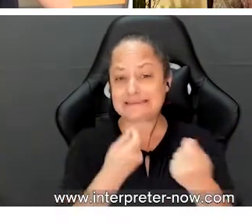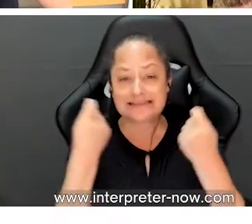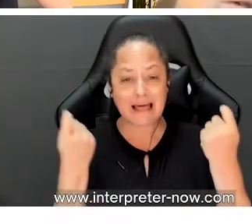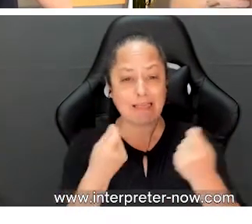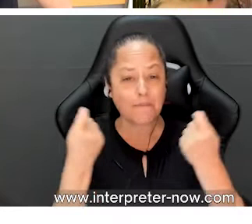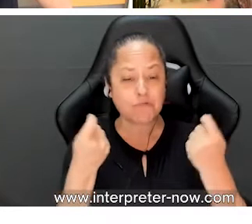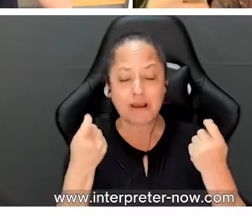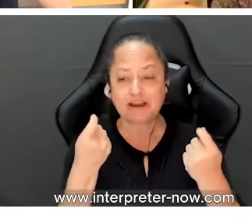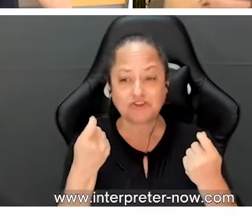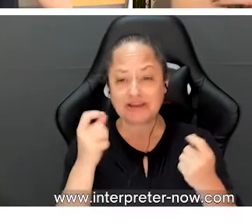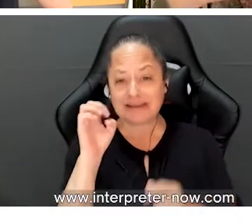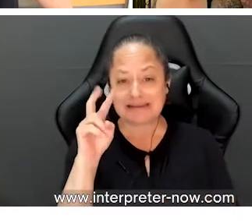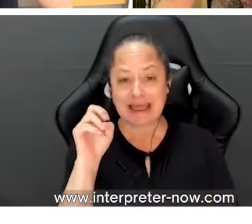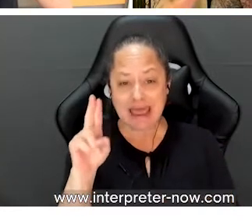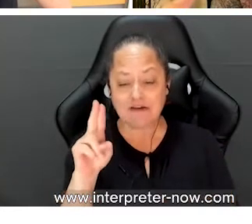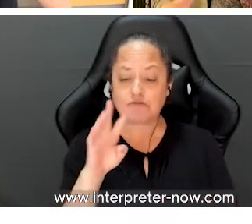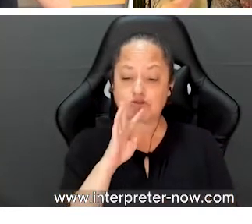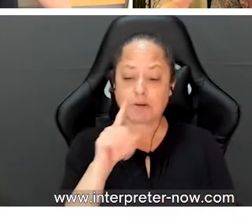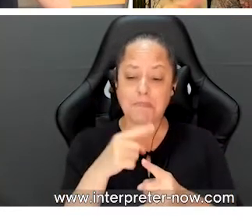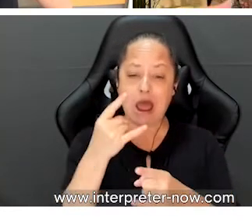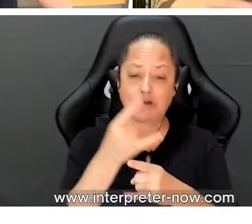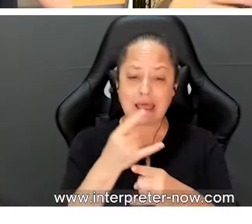keeping in mind that please don't like if you're giving gifts to your staff that you're